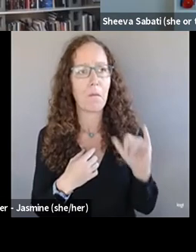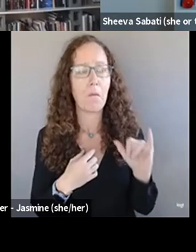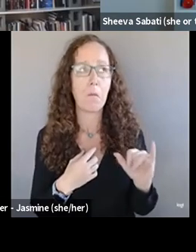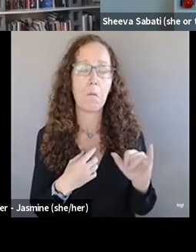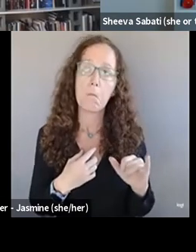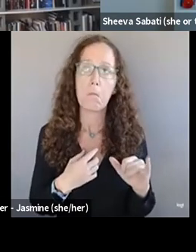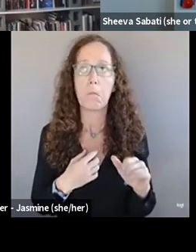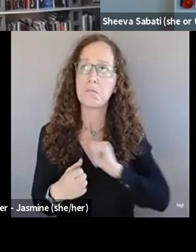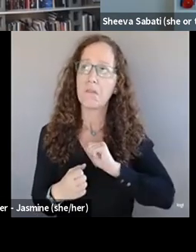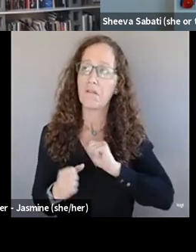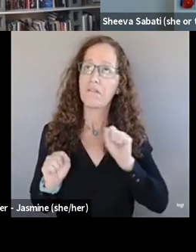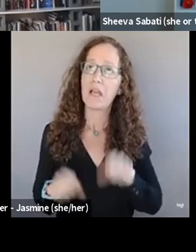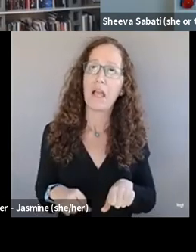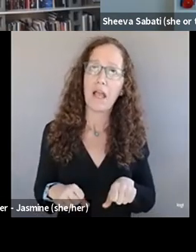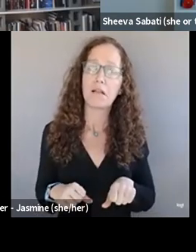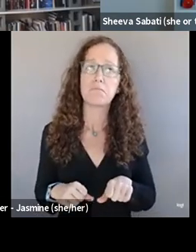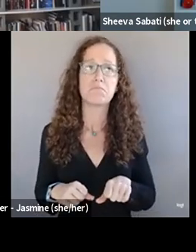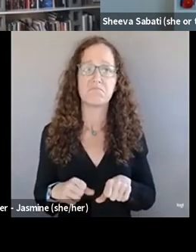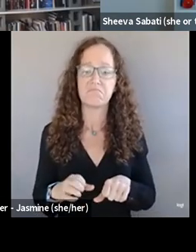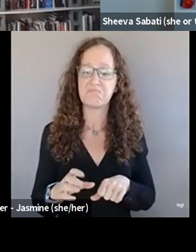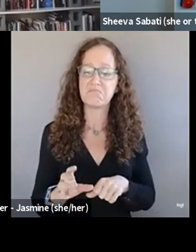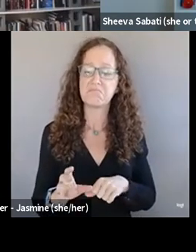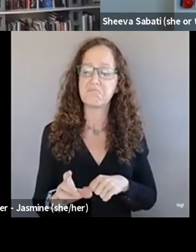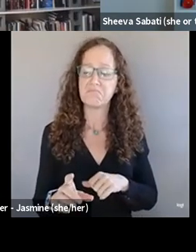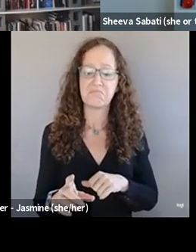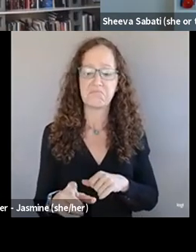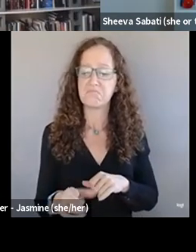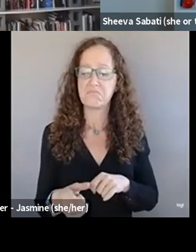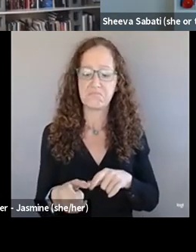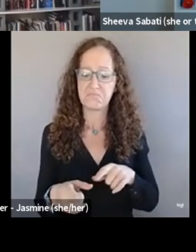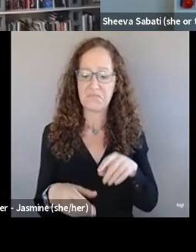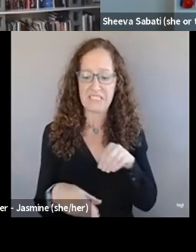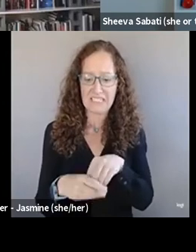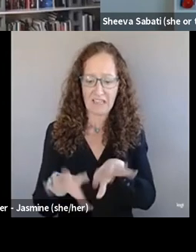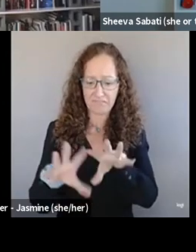being inside of a thing that you may not question the nature of